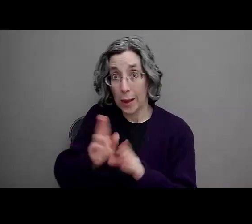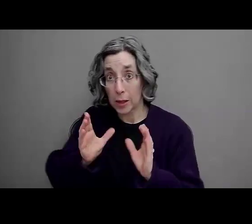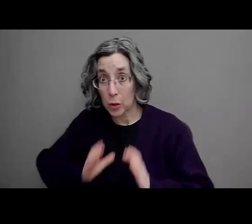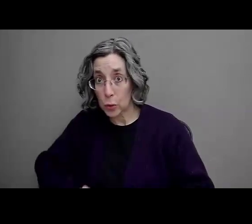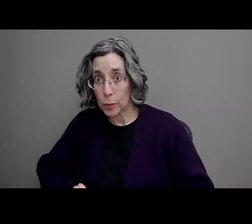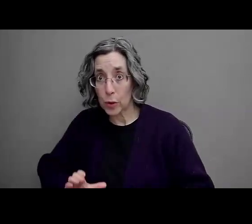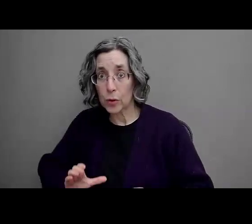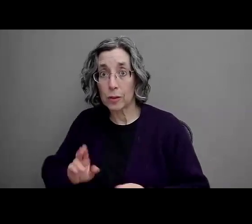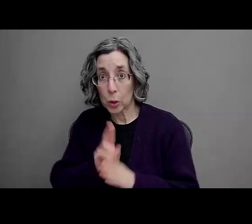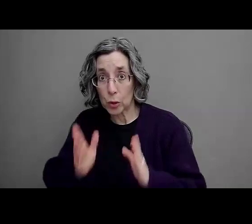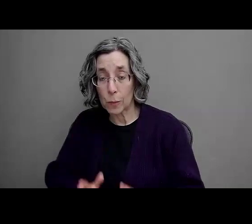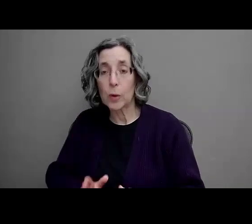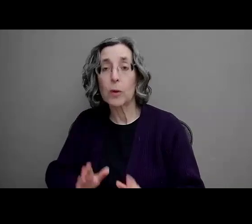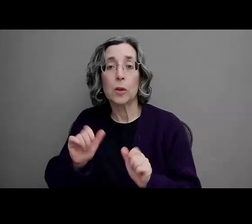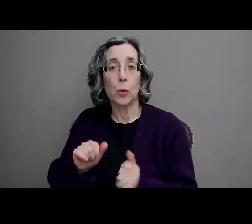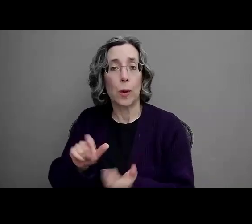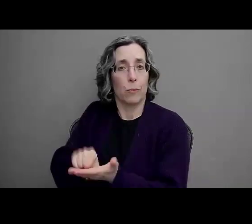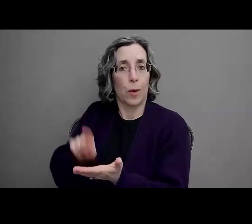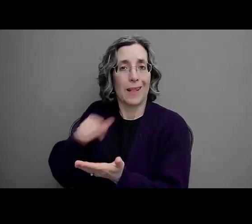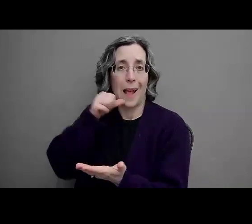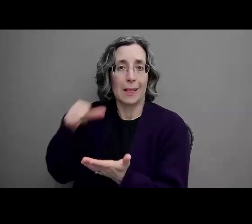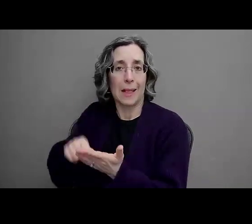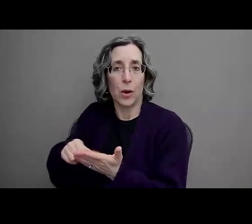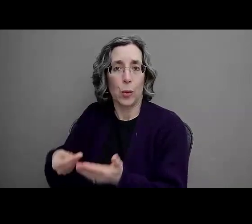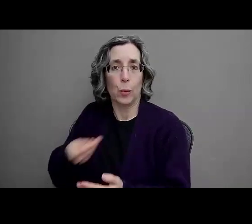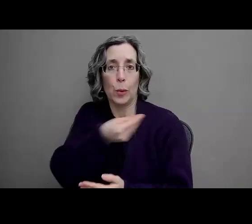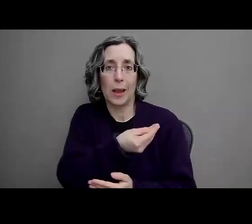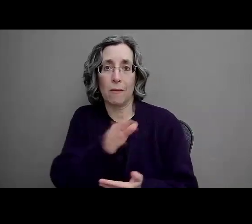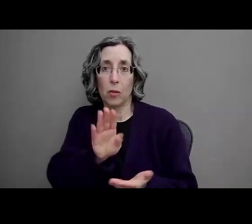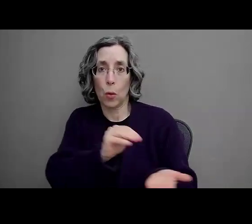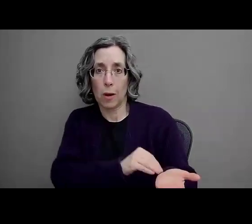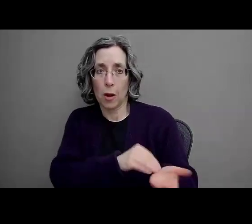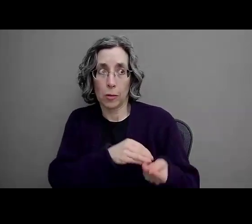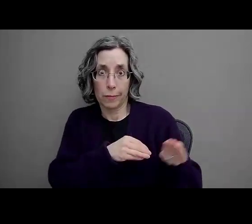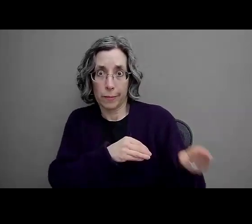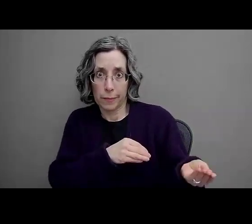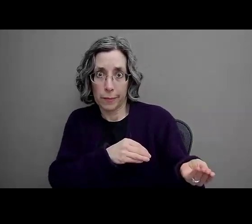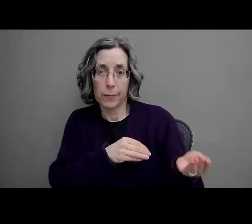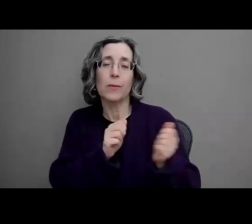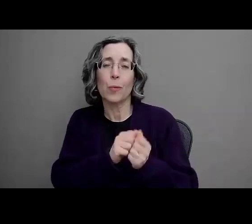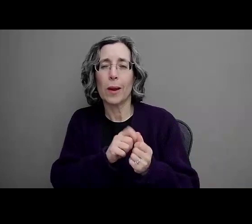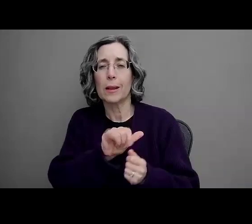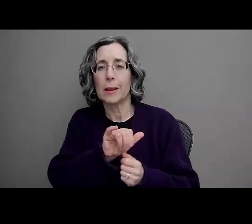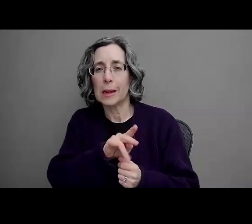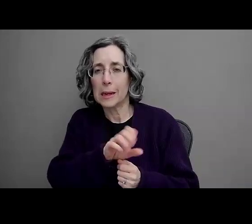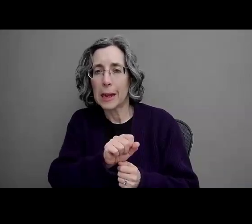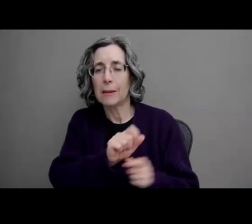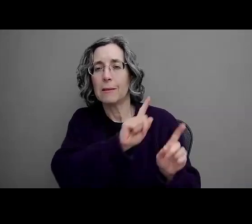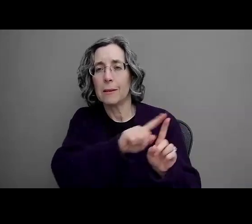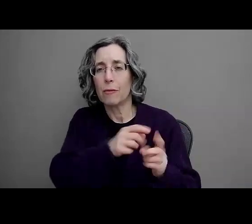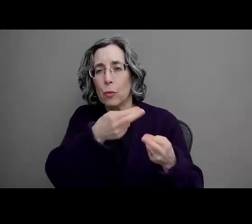if you are a consumer, you could download and print out and give to your medical provider. And